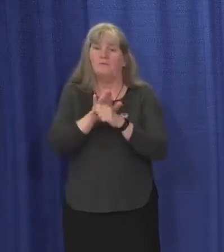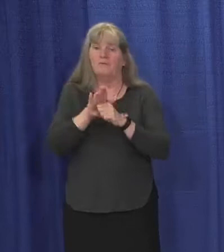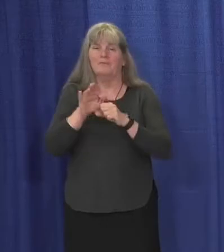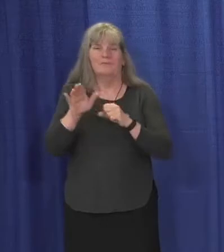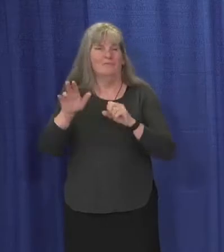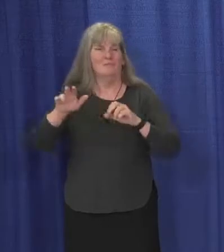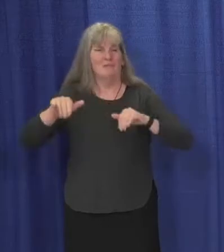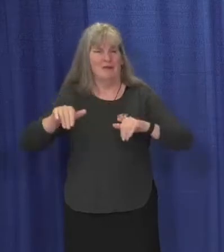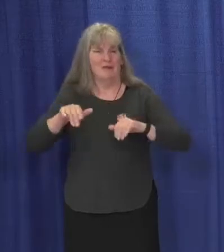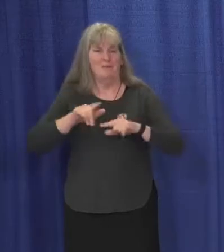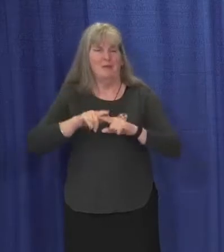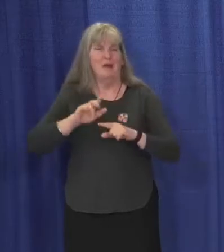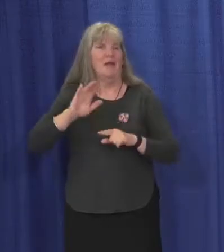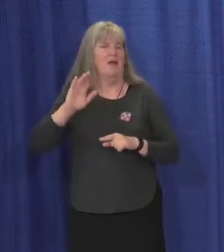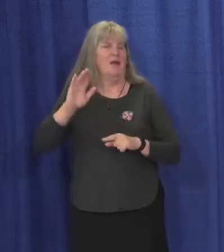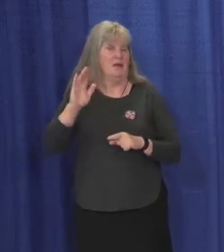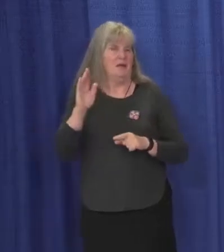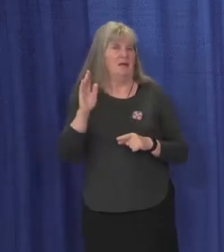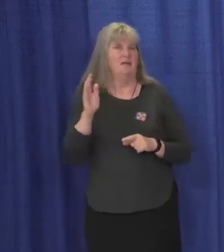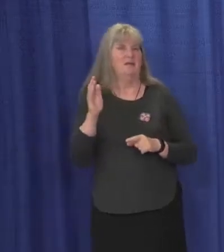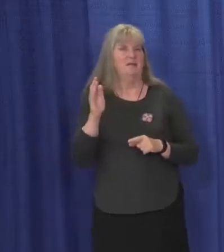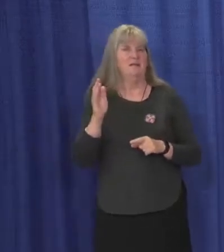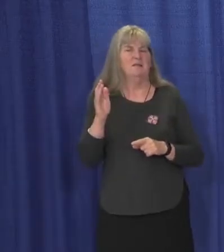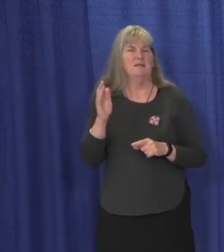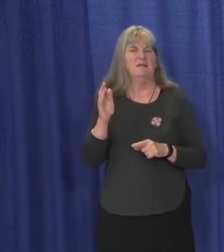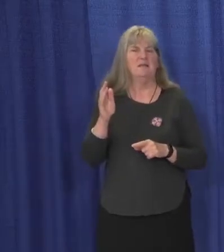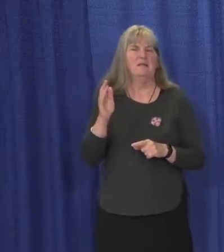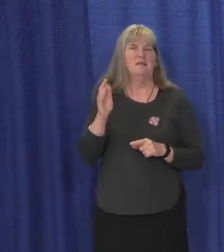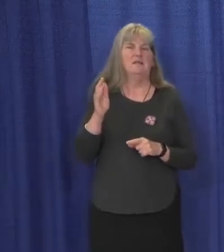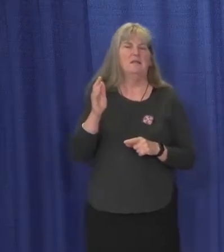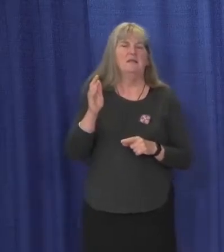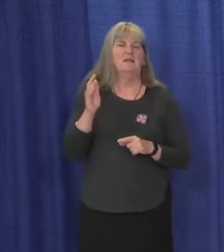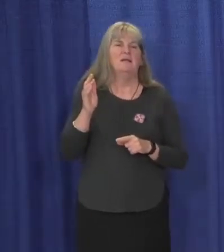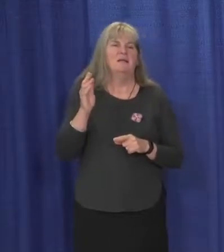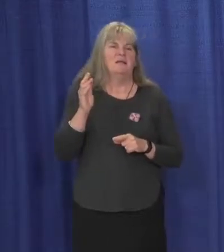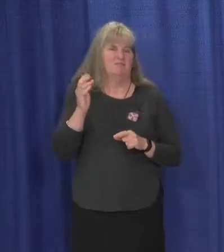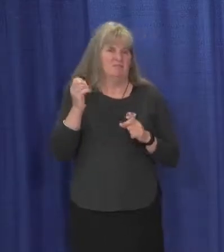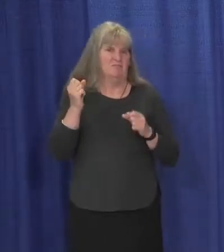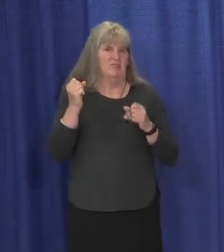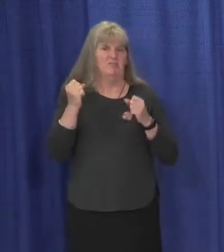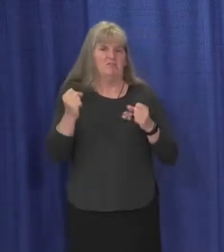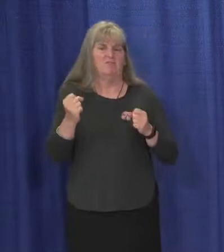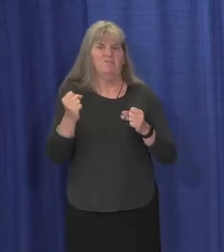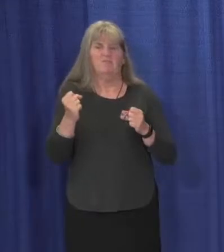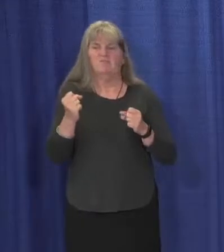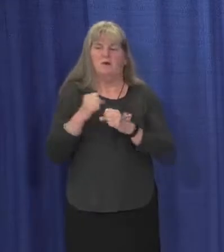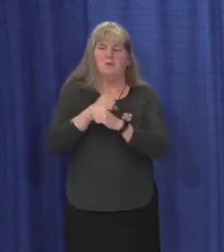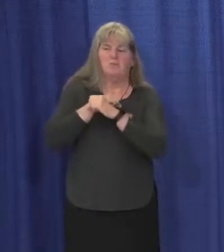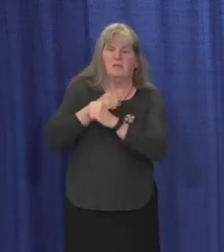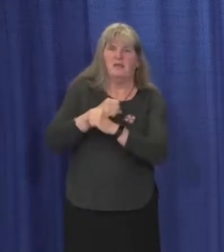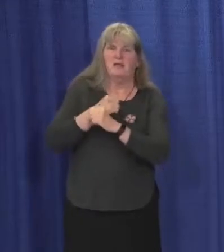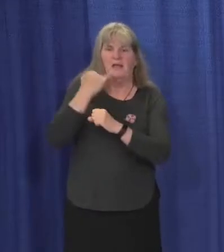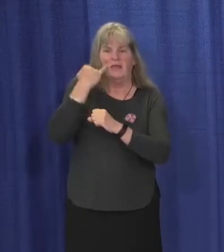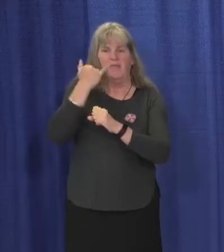definitive answers. We know there is a Germanic a fact from the vaccine particularly those who are fully